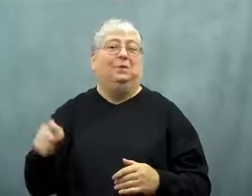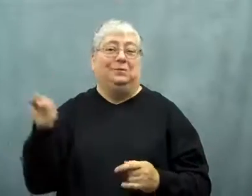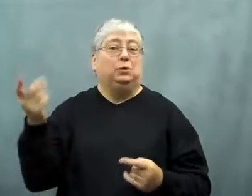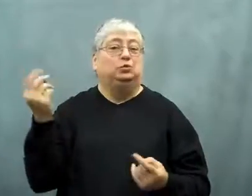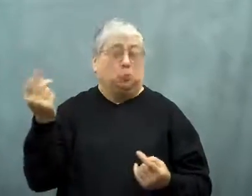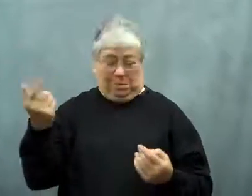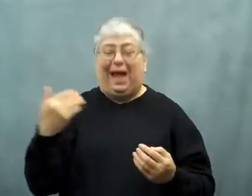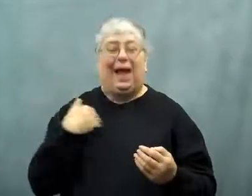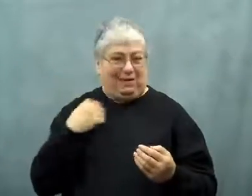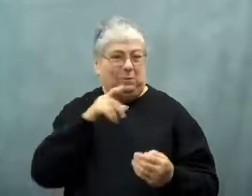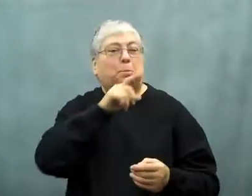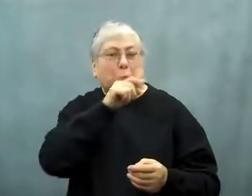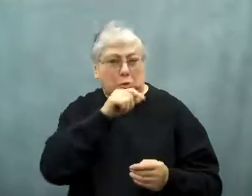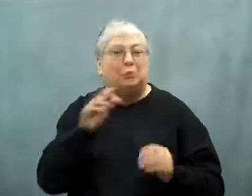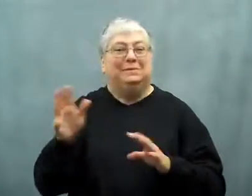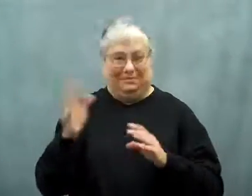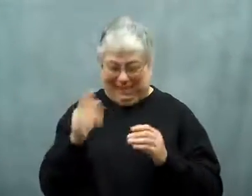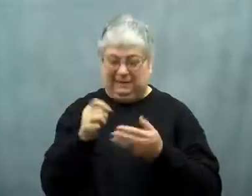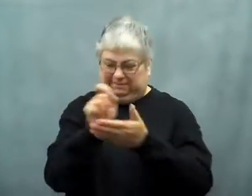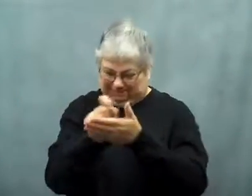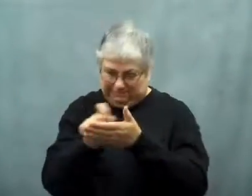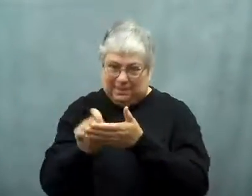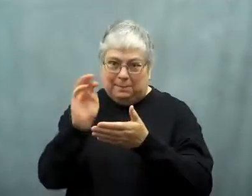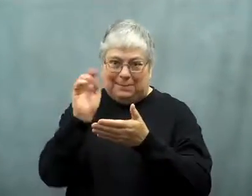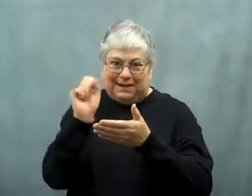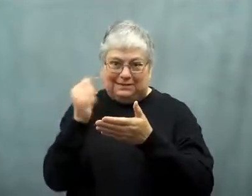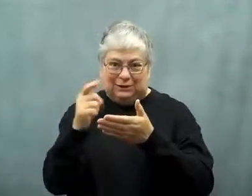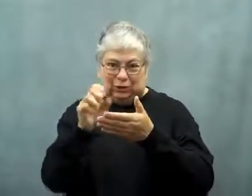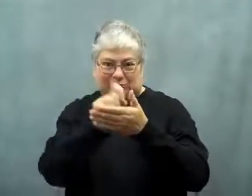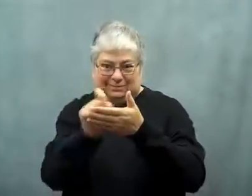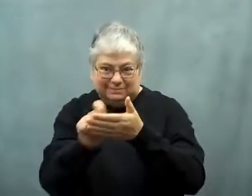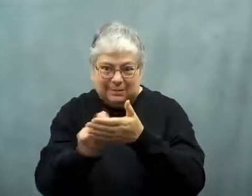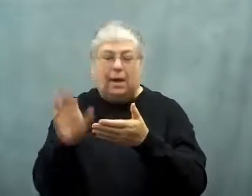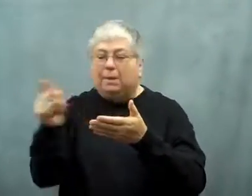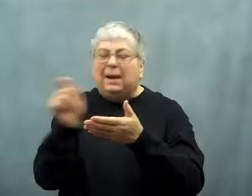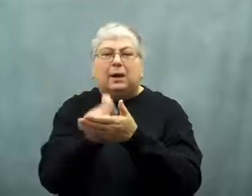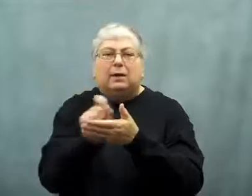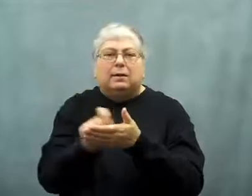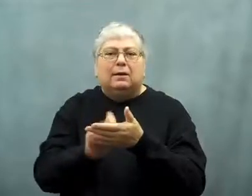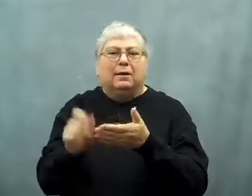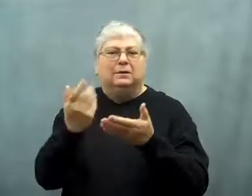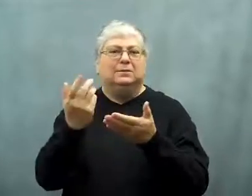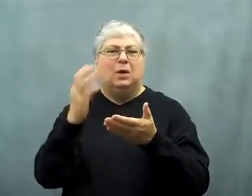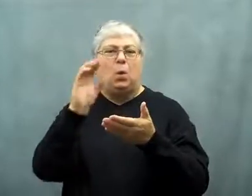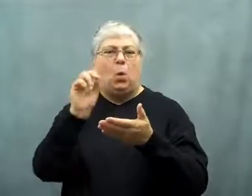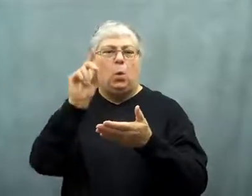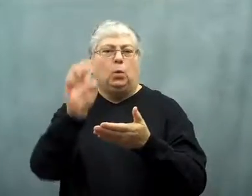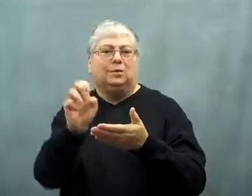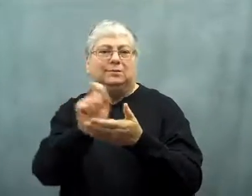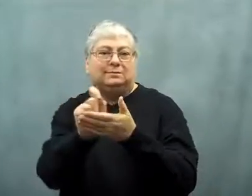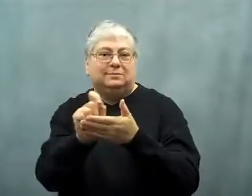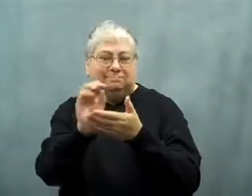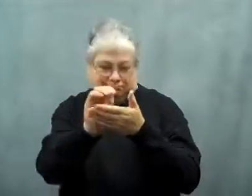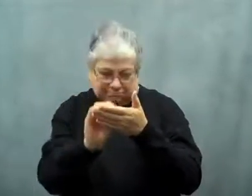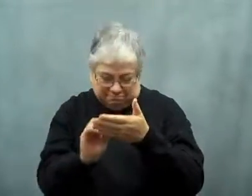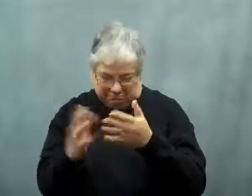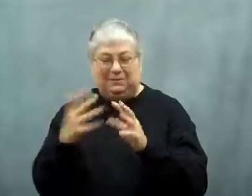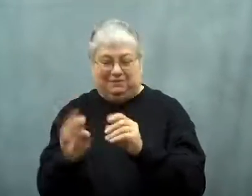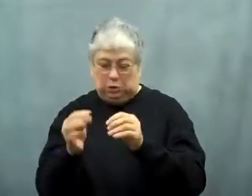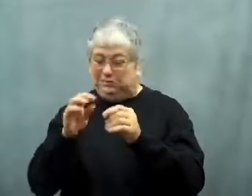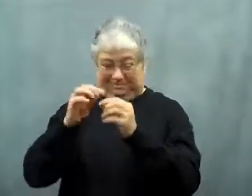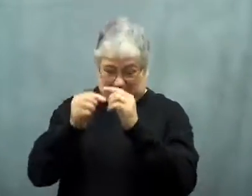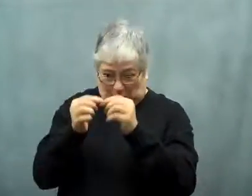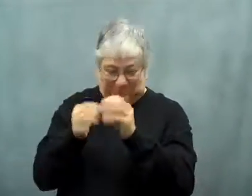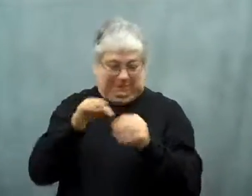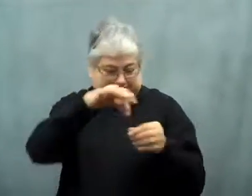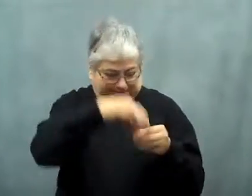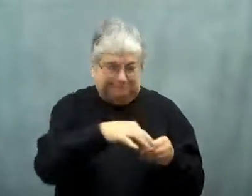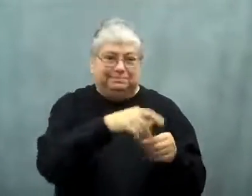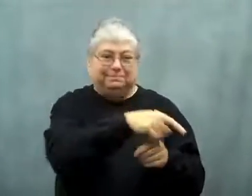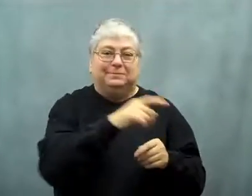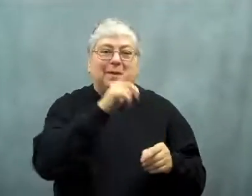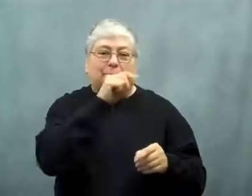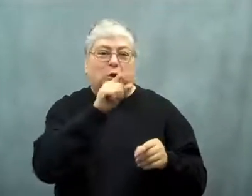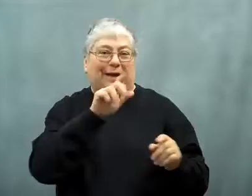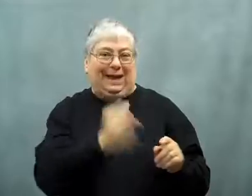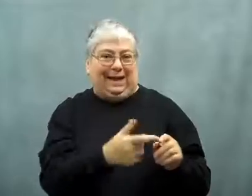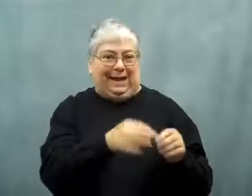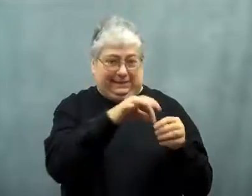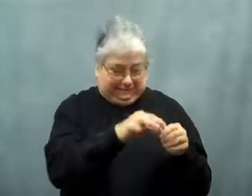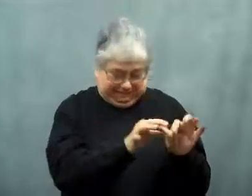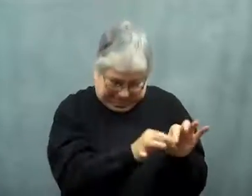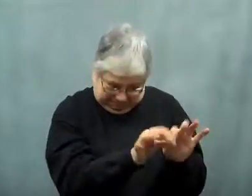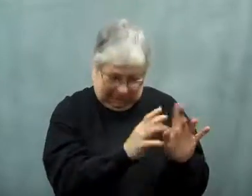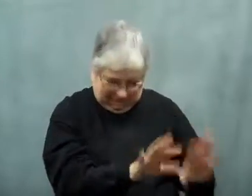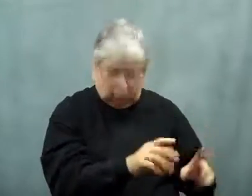They had a pigeon. They wrote out a message in code.